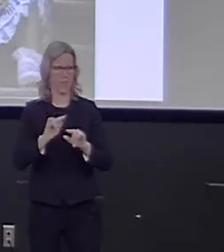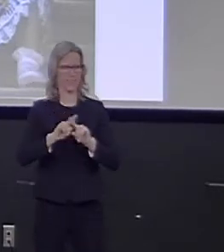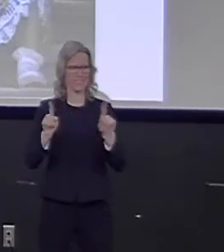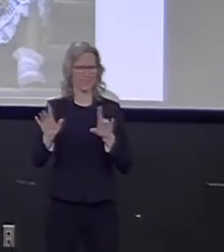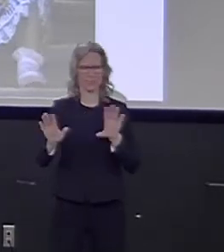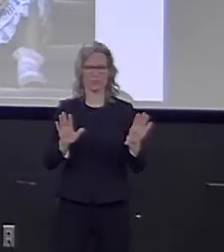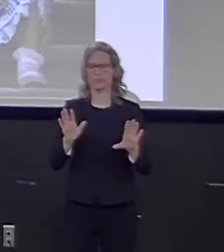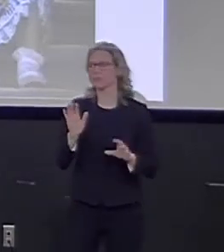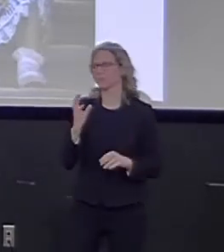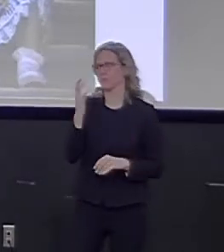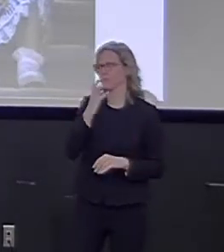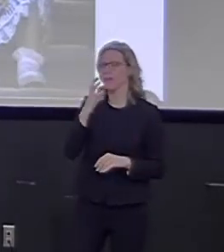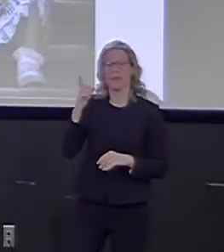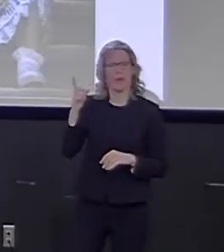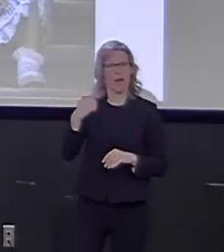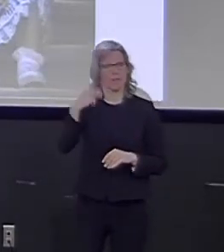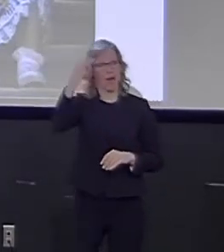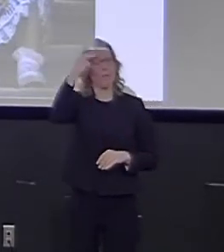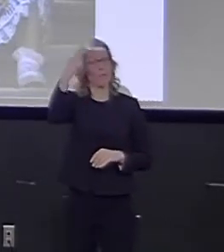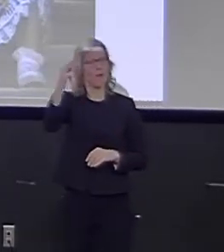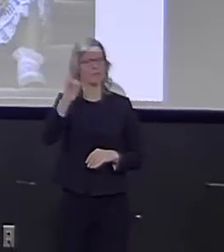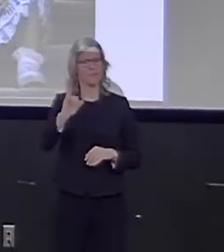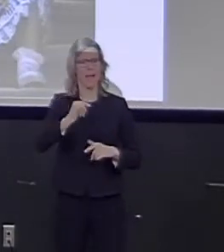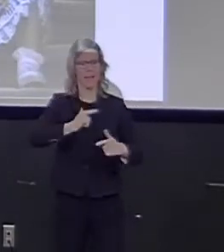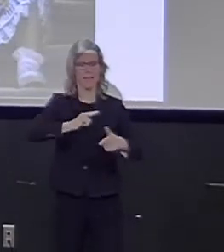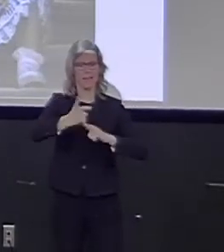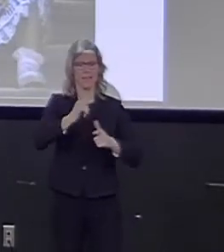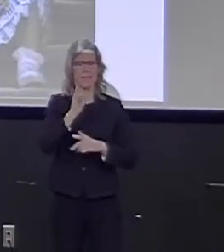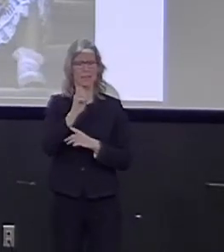that interpersonal interactions via eye-to-eye contact